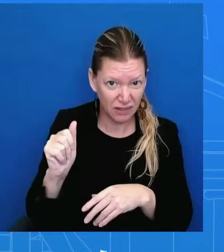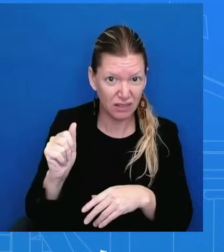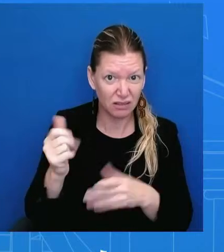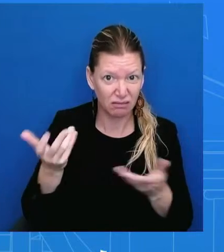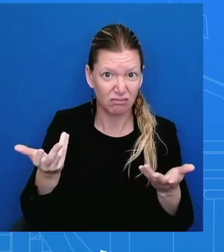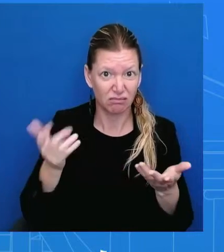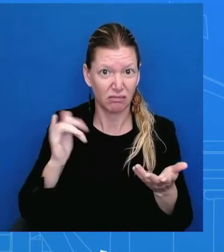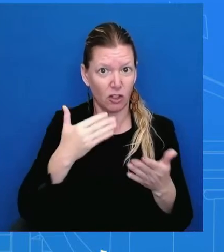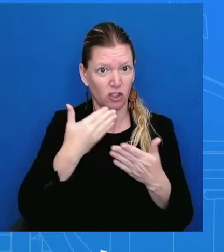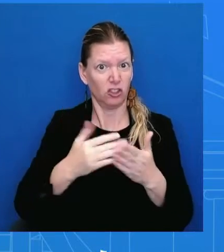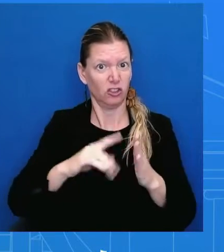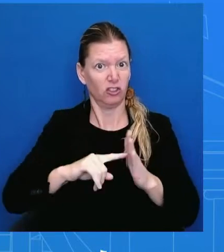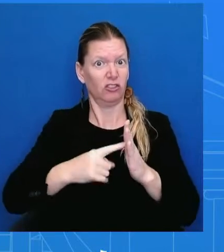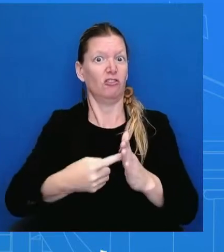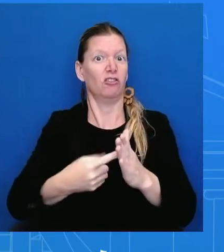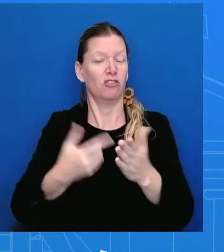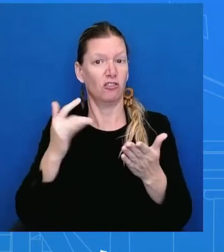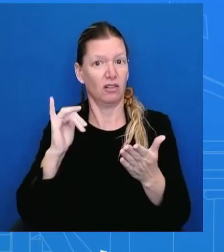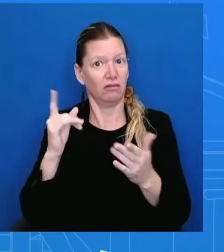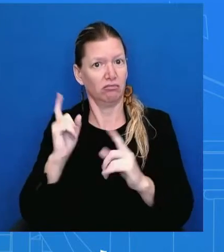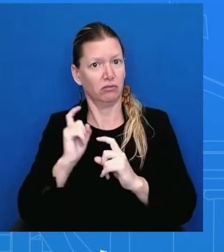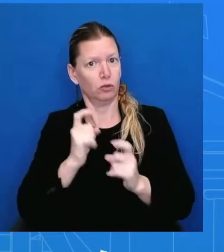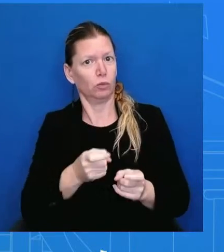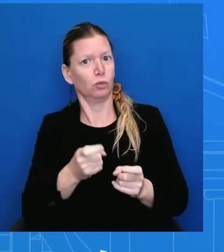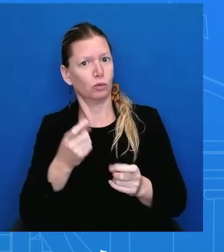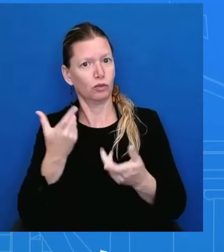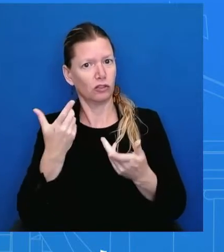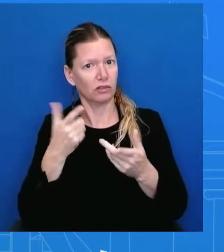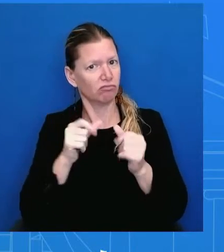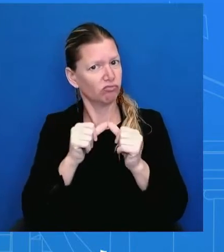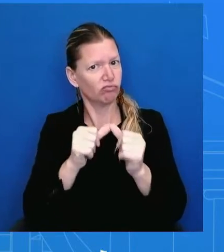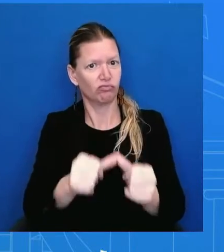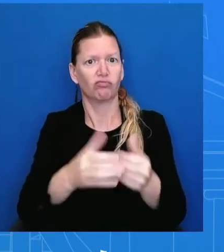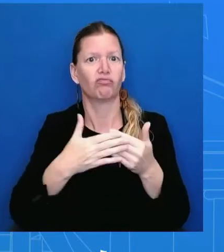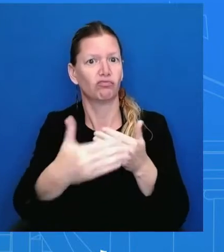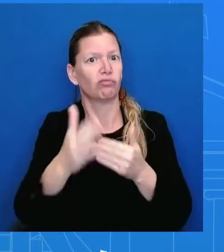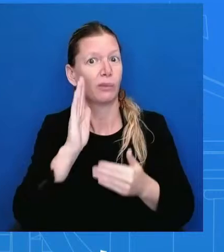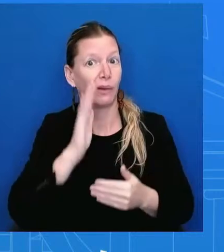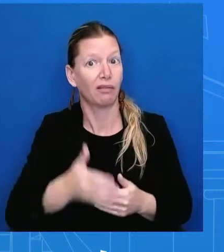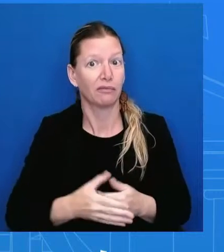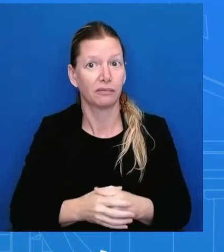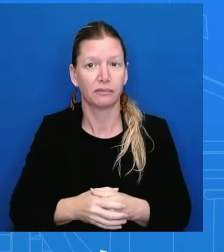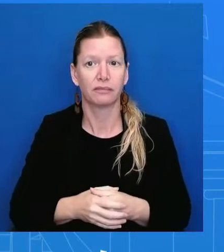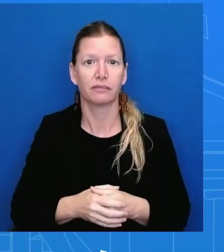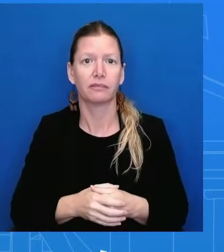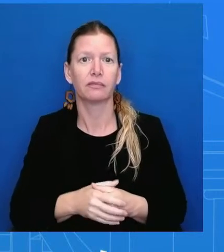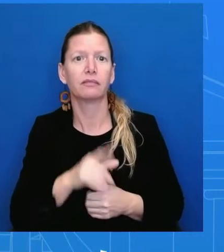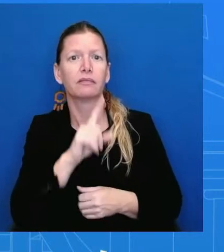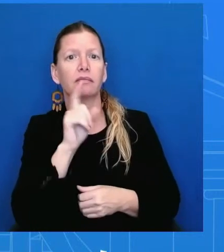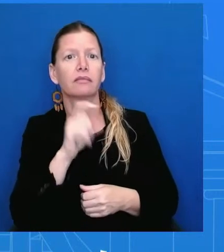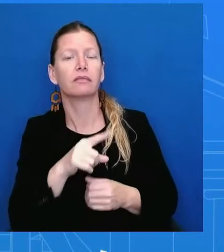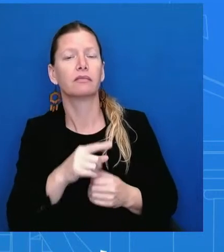Ms. Jean-Pierre: I know. I -- I'm getting there. The Press: Is it -- is it still the administration's policy that physicals are done annually? Ms. Jean-Pierre: Yes, that is -- that is --